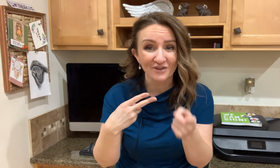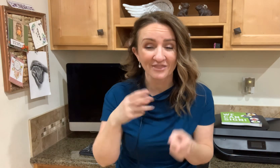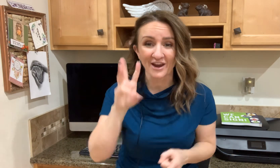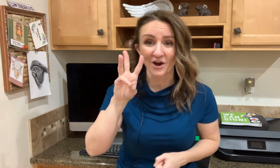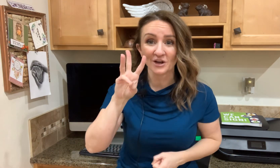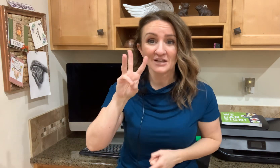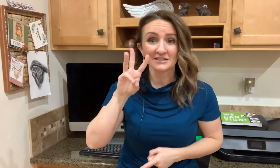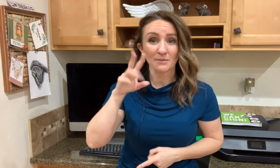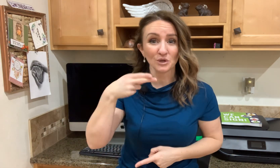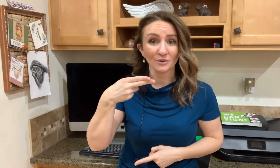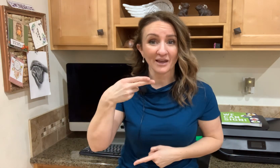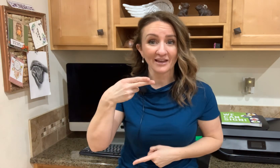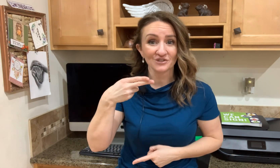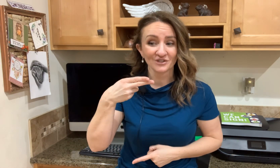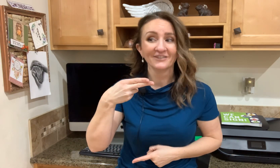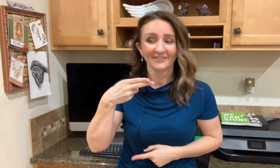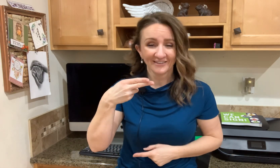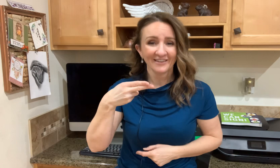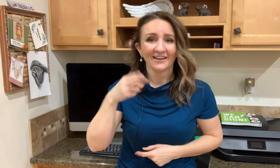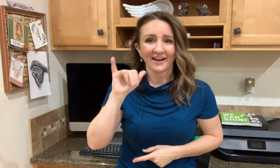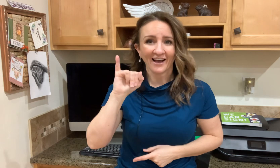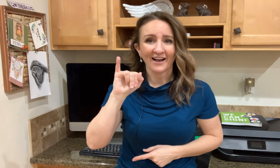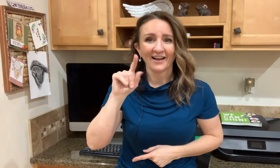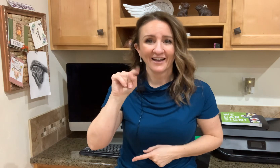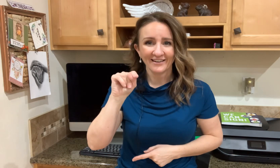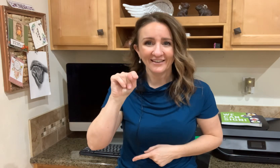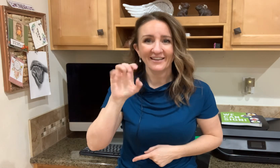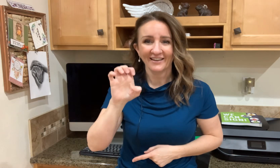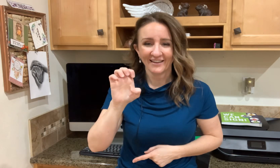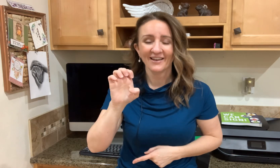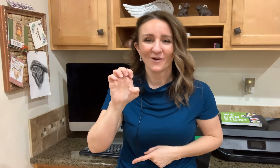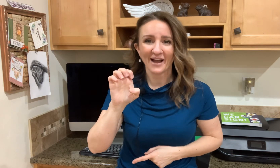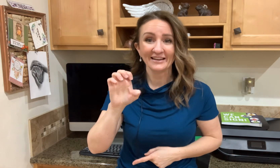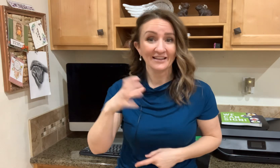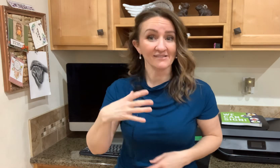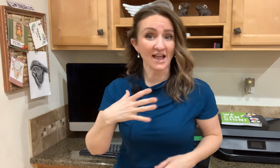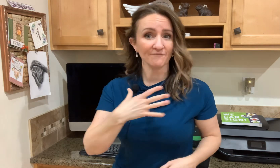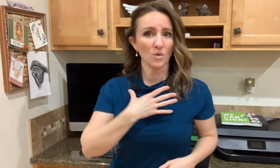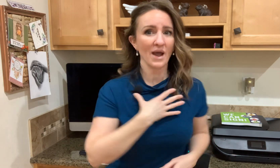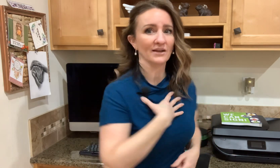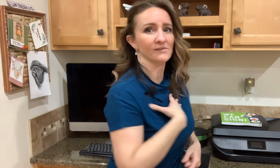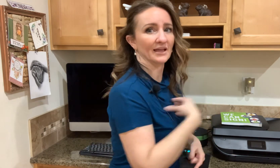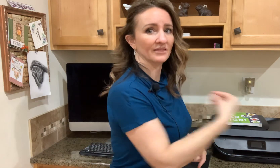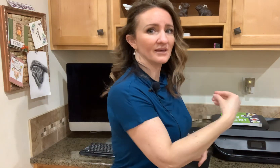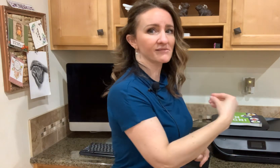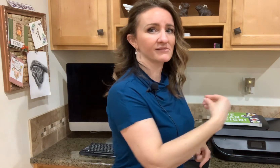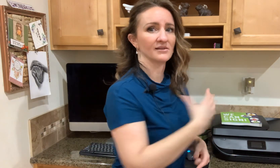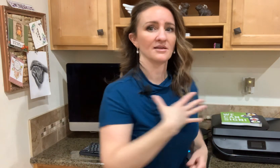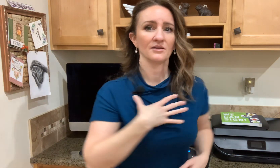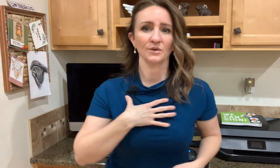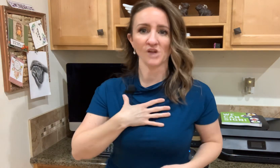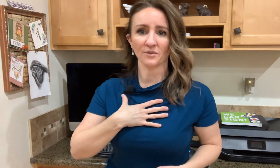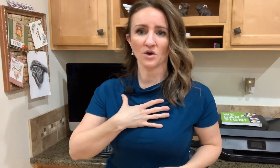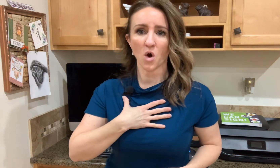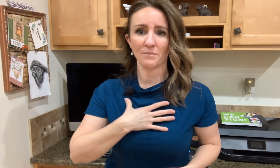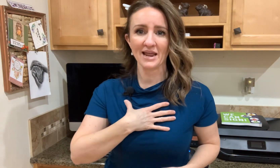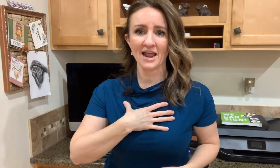right there, WH. The sign for white goes like this... you start with an open hand